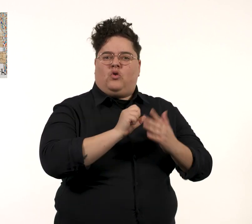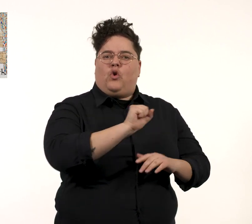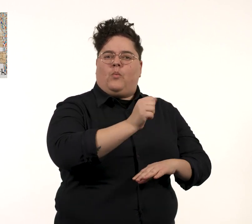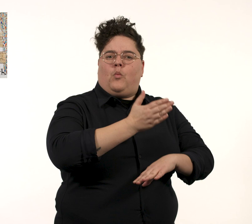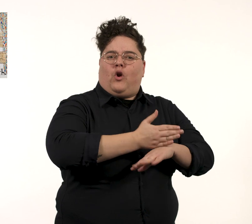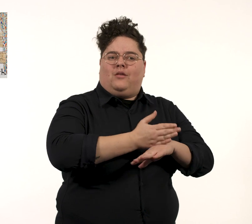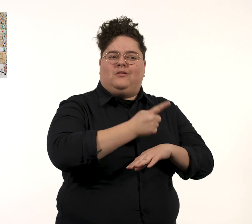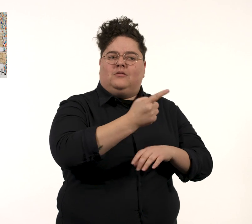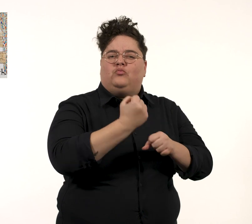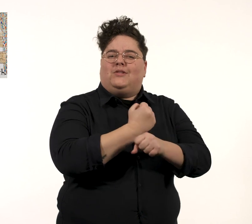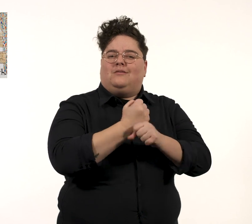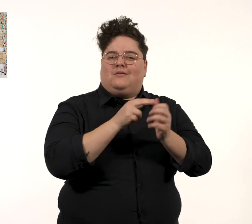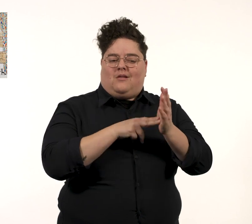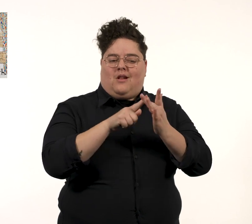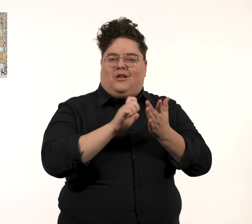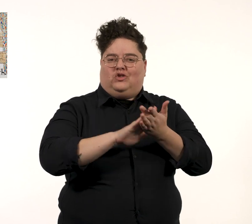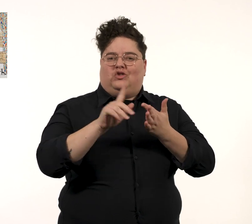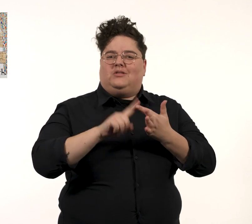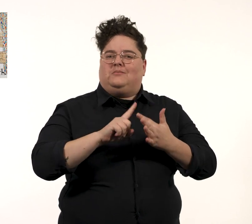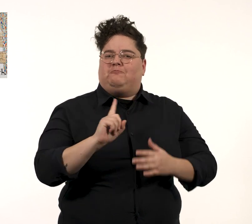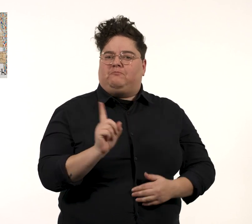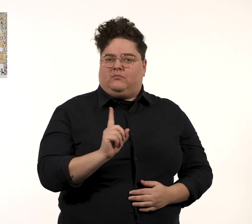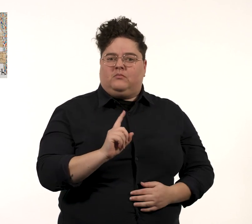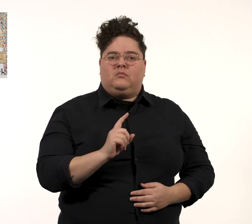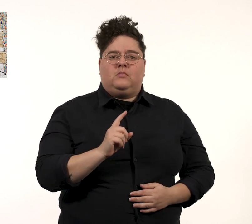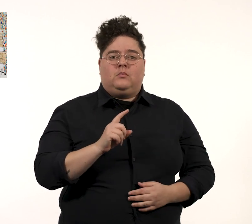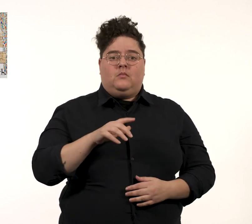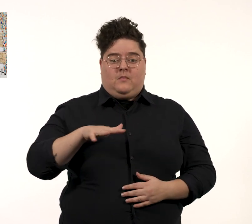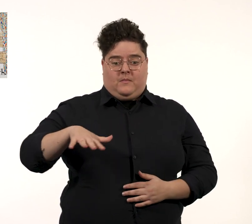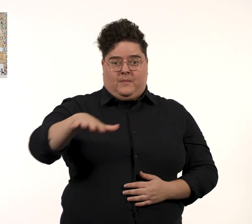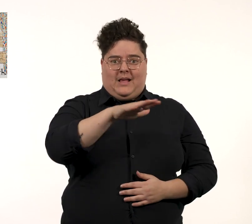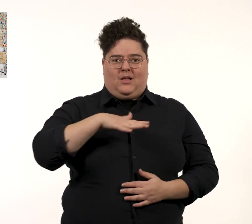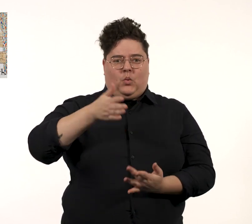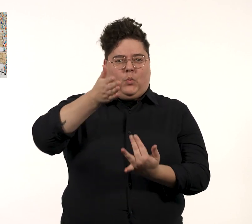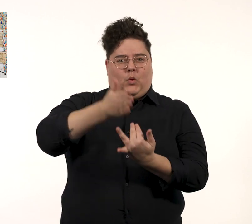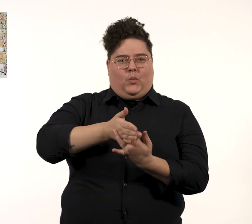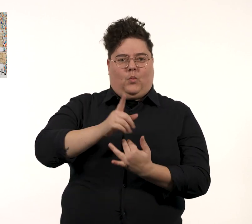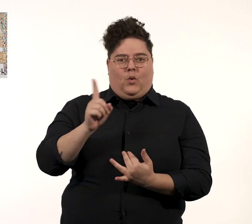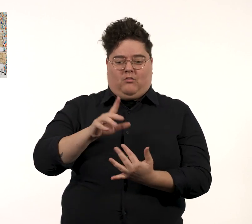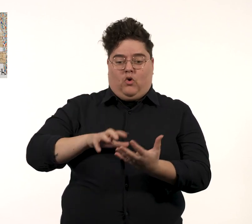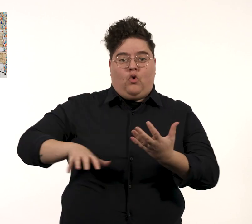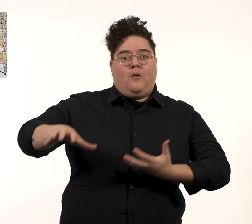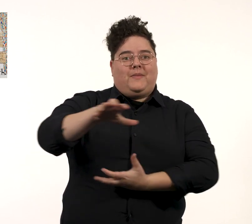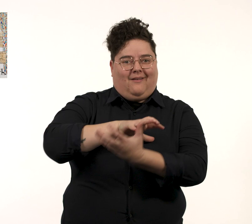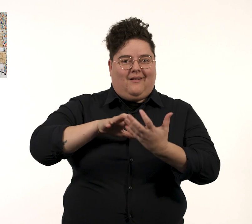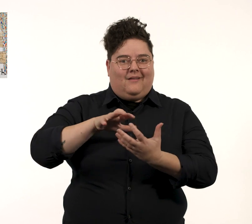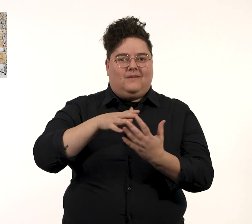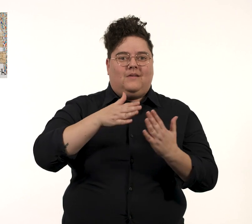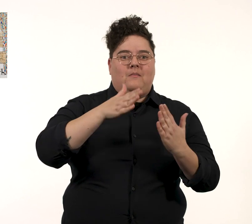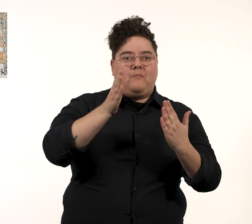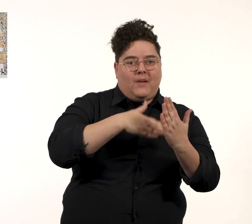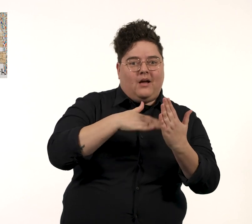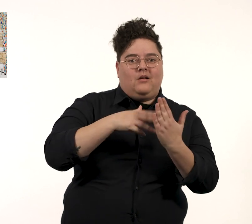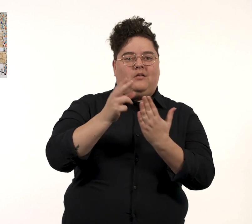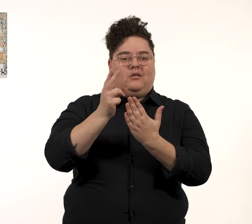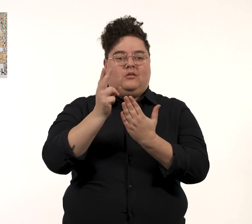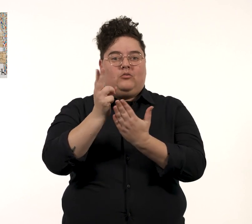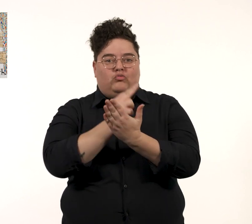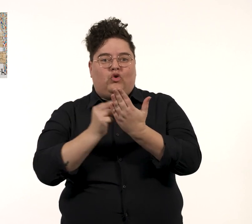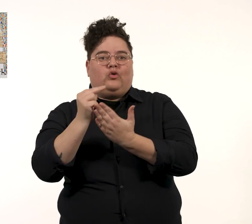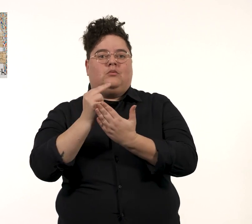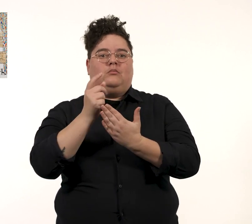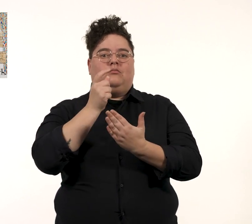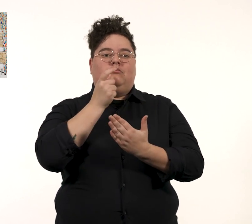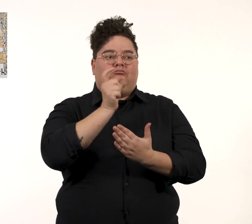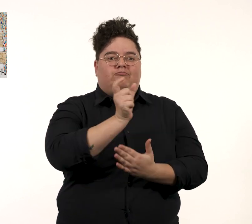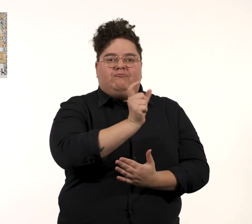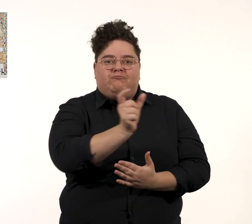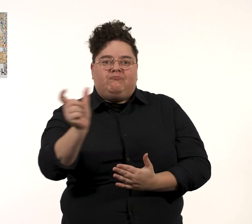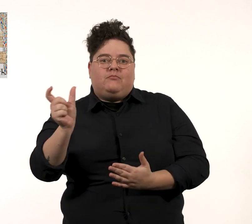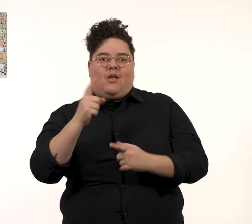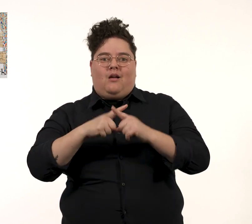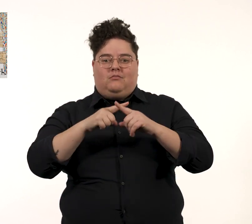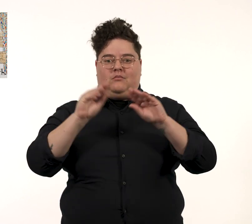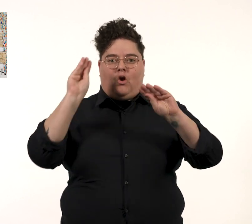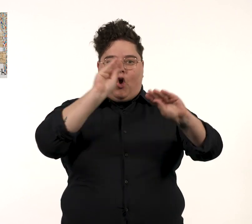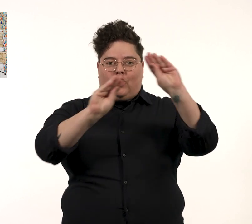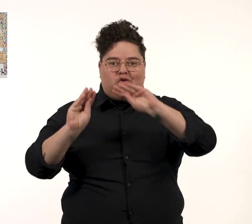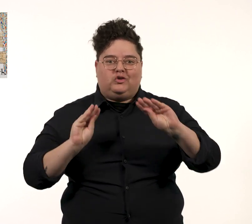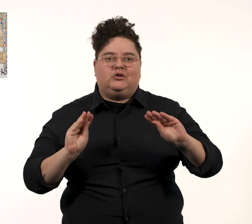In Hattam’s work, she created a niche – an in-between space to combine painting, drawing, text and collage.